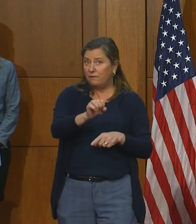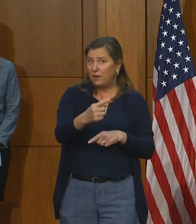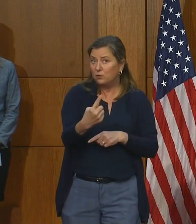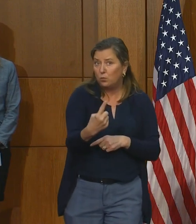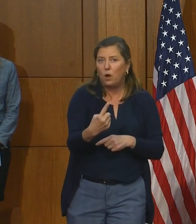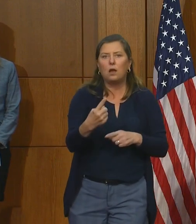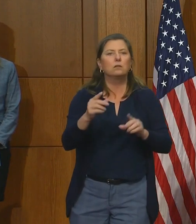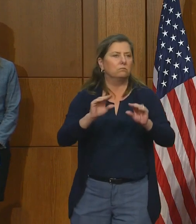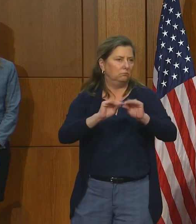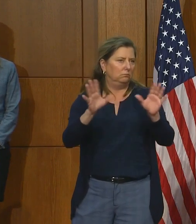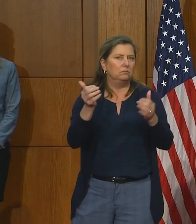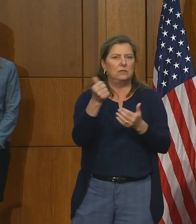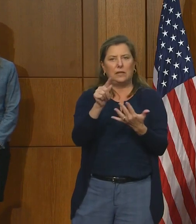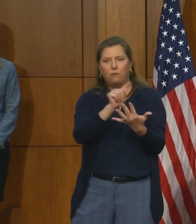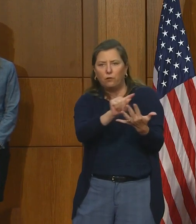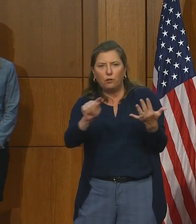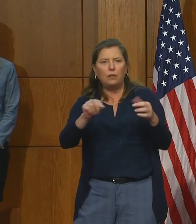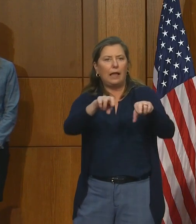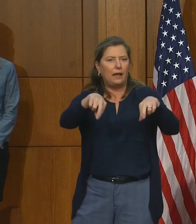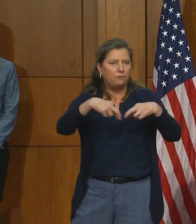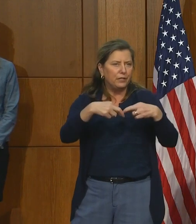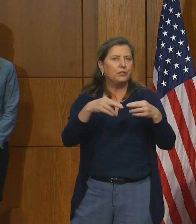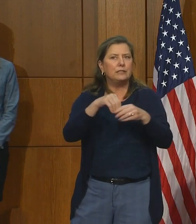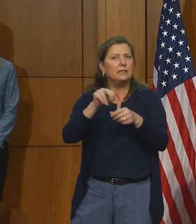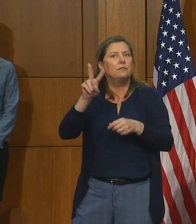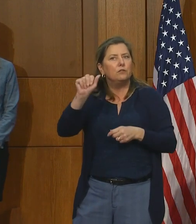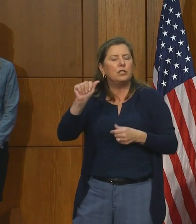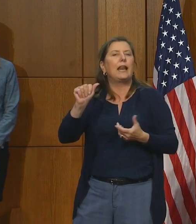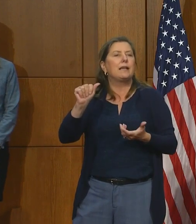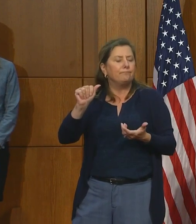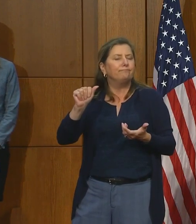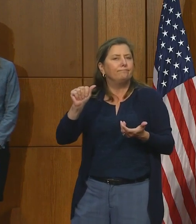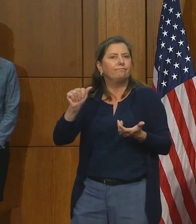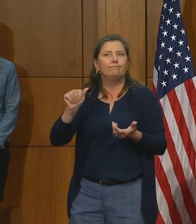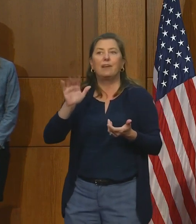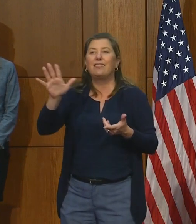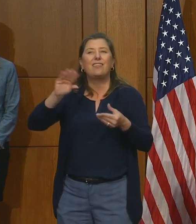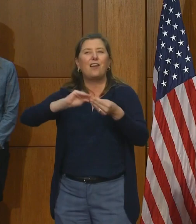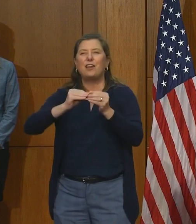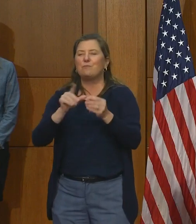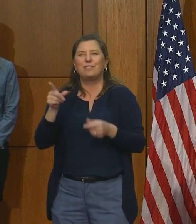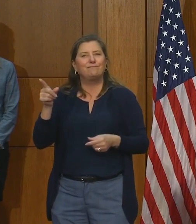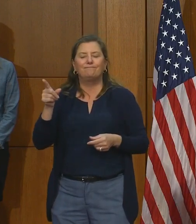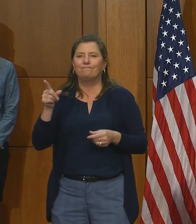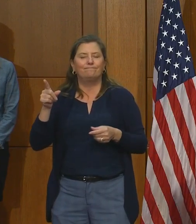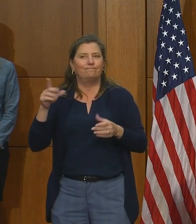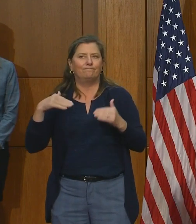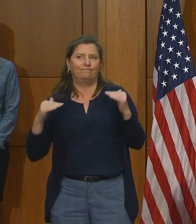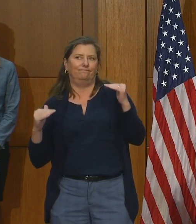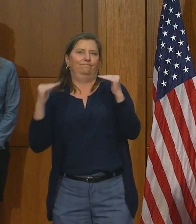THE DATA WE HAVE ENTER FACE